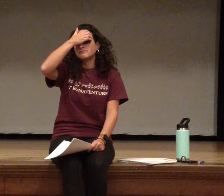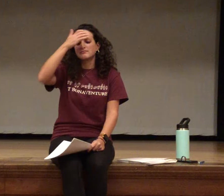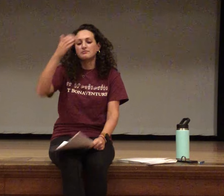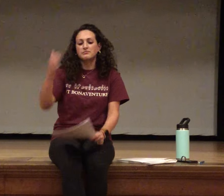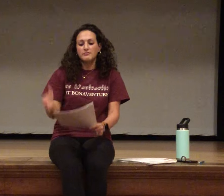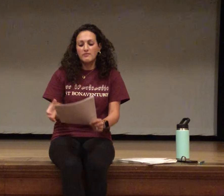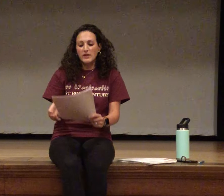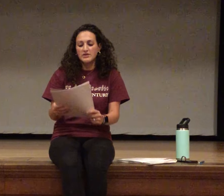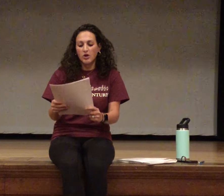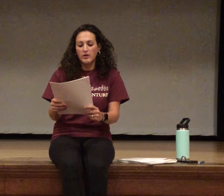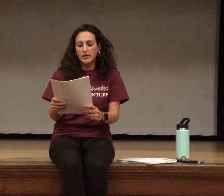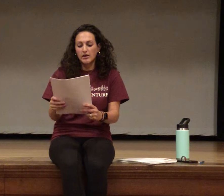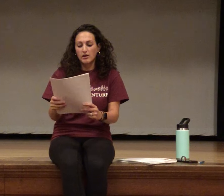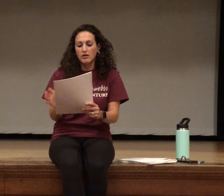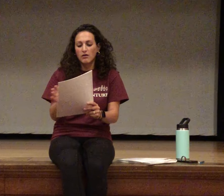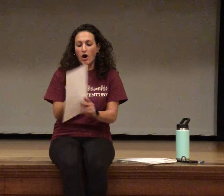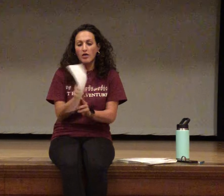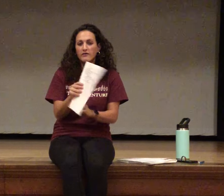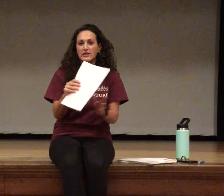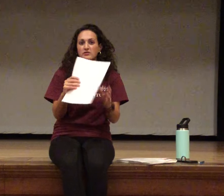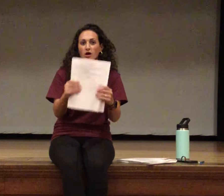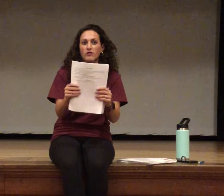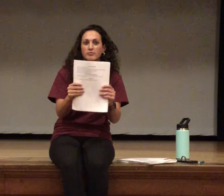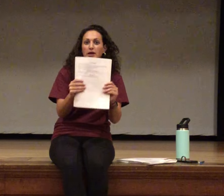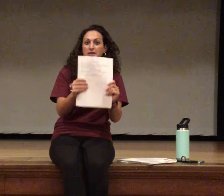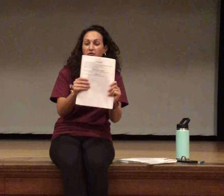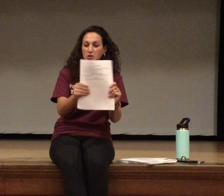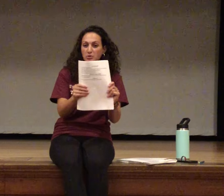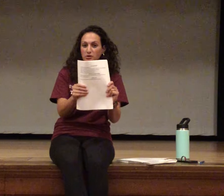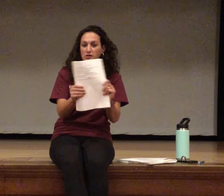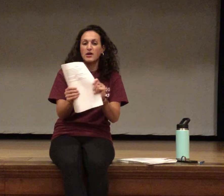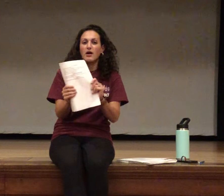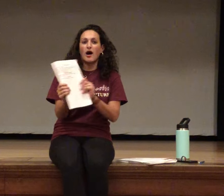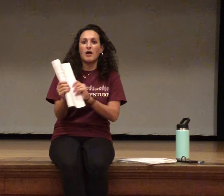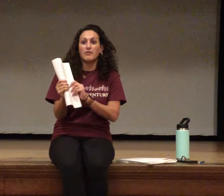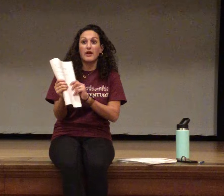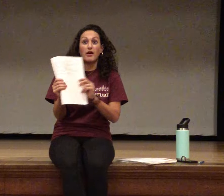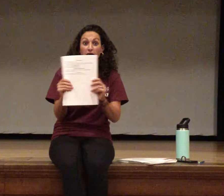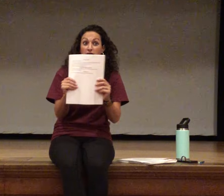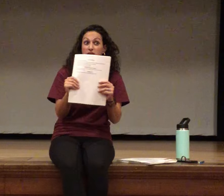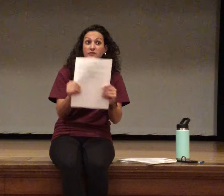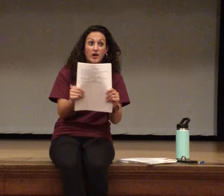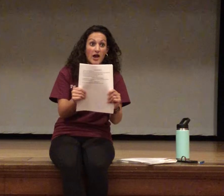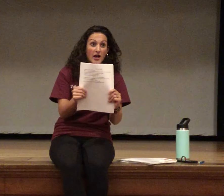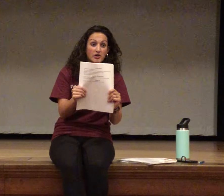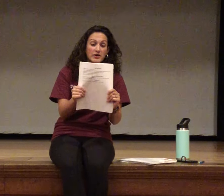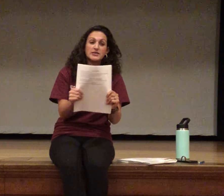um so here all of these are run by deaf people they are obviously very accurate